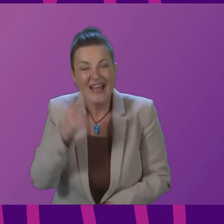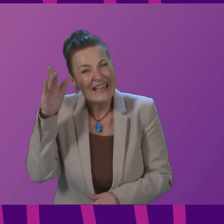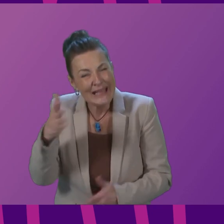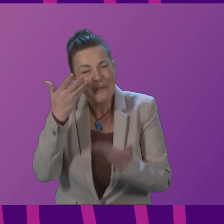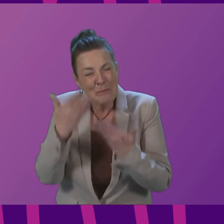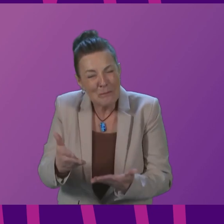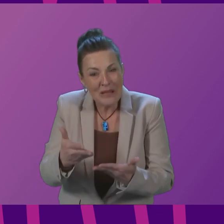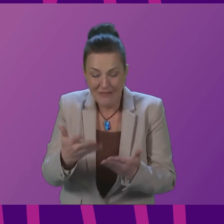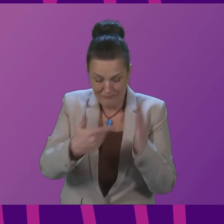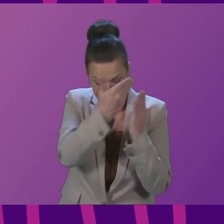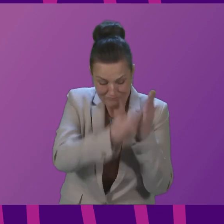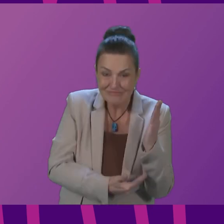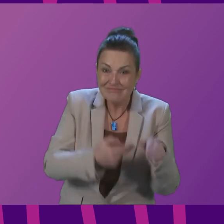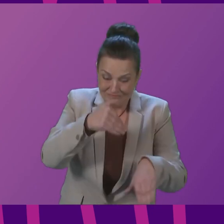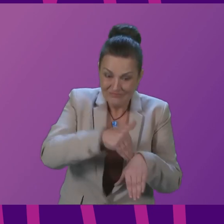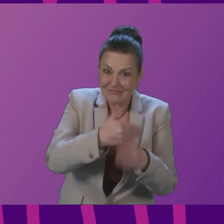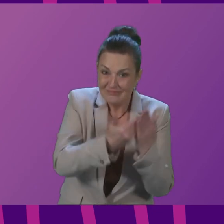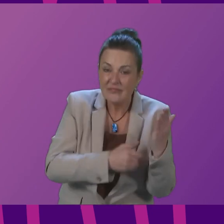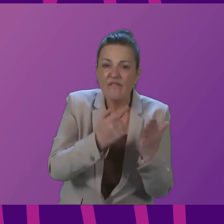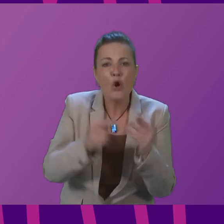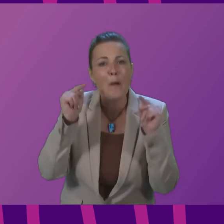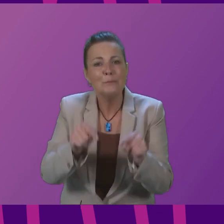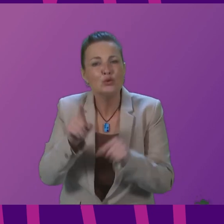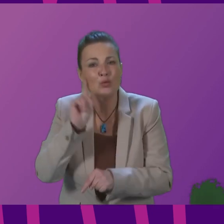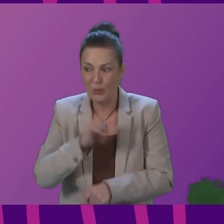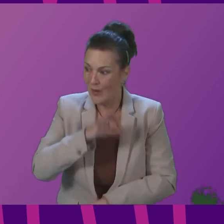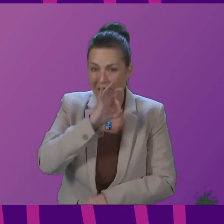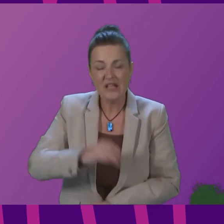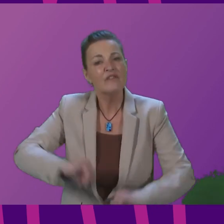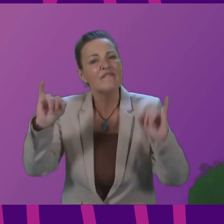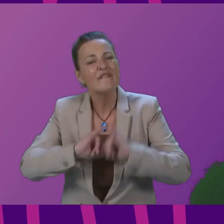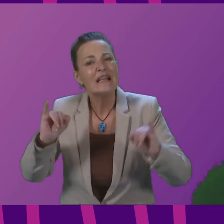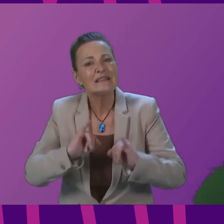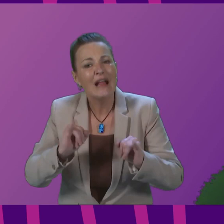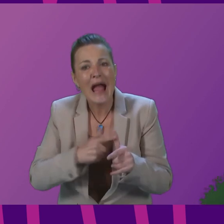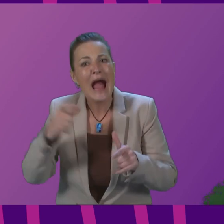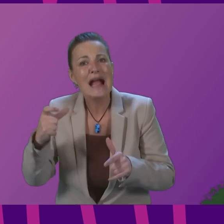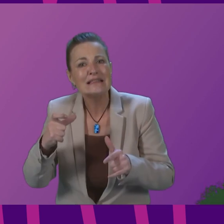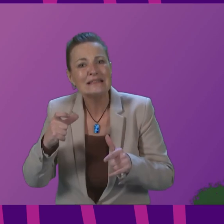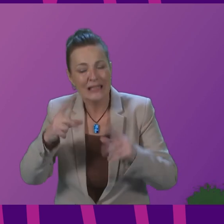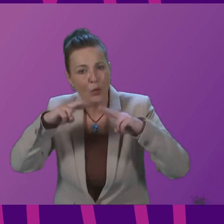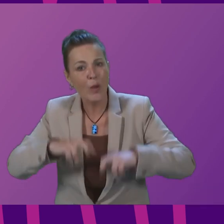She is calling for a swift fatal accident inquiry, after Police Scotland admitted to